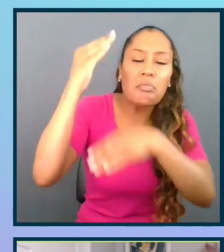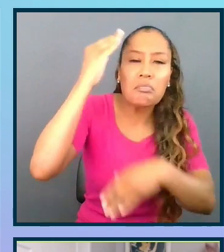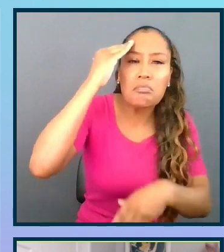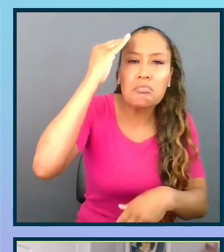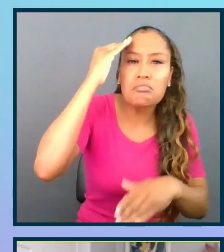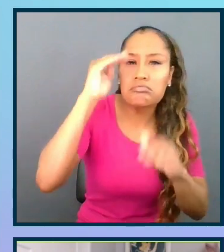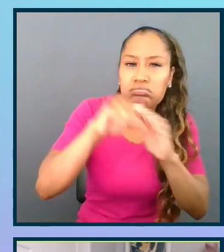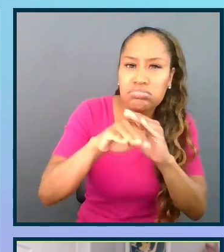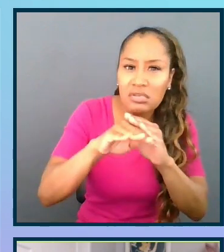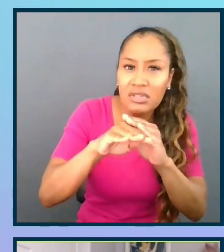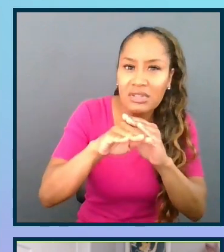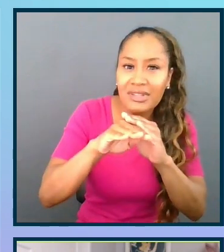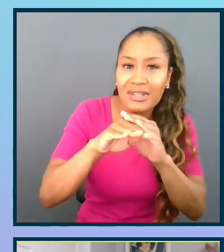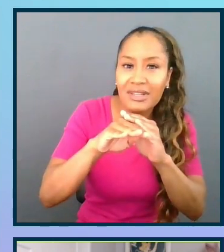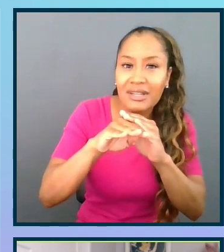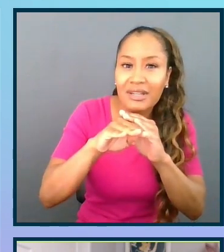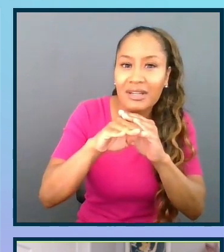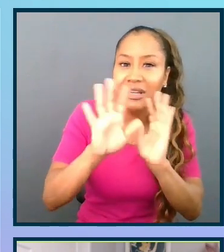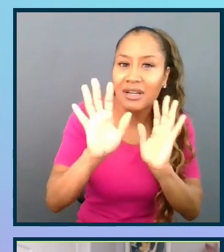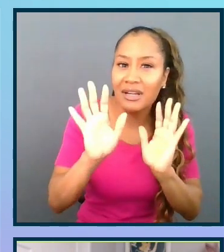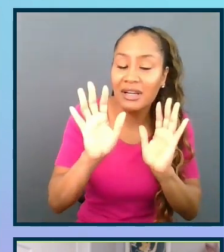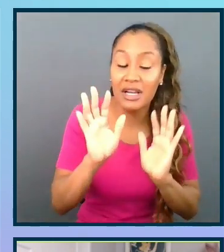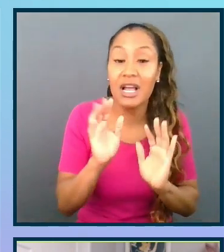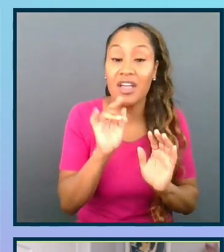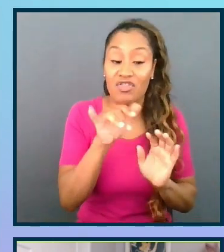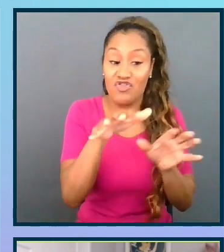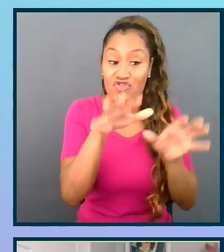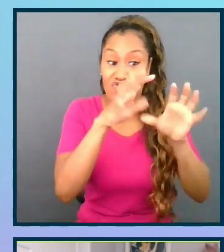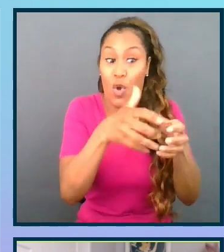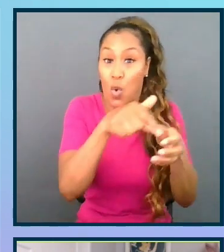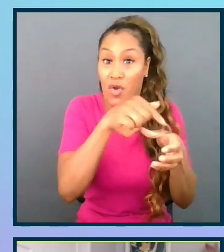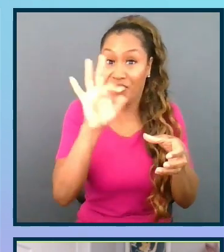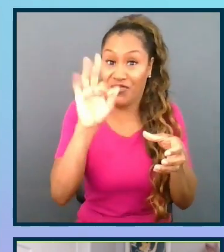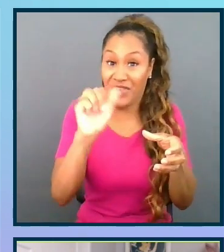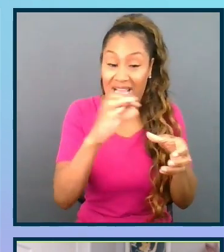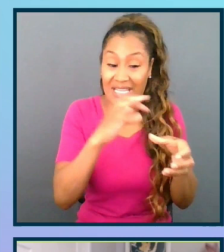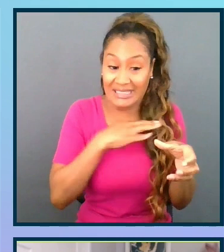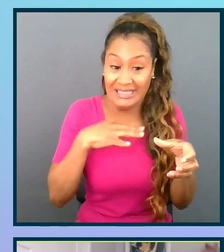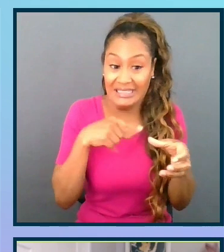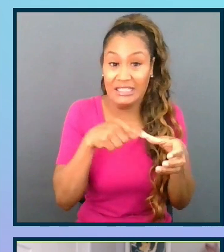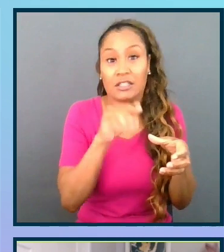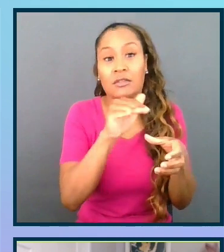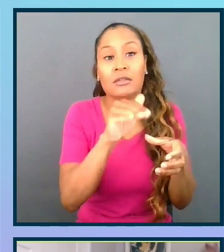Of the surveyed faculty, 10.7% said they were not knowledgeable.